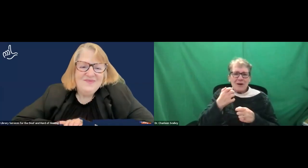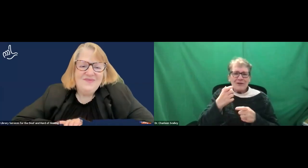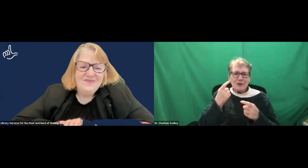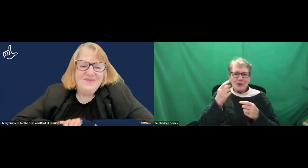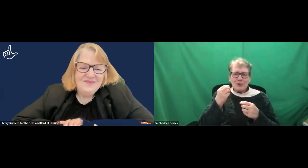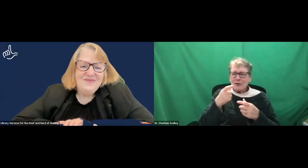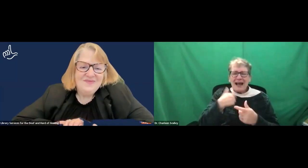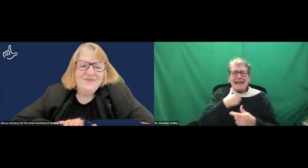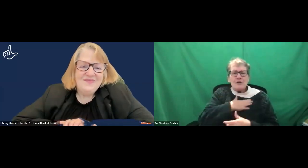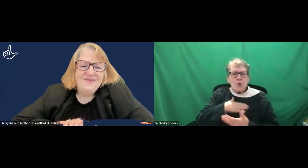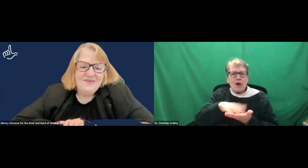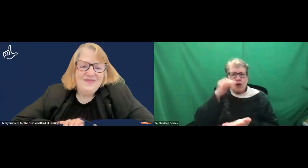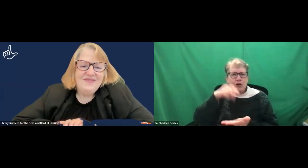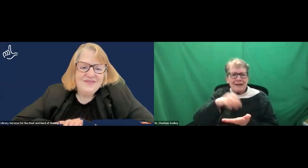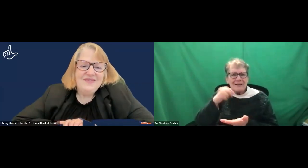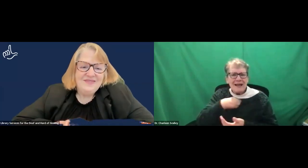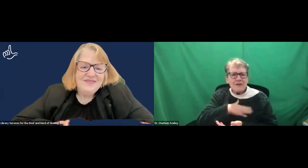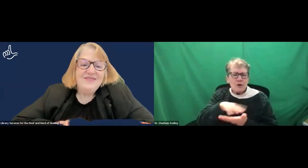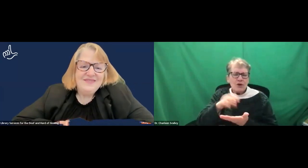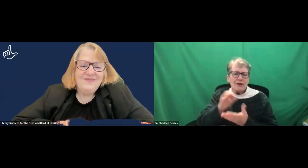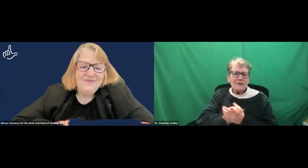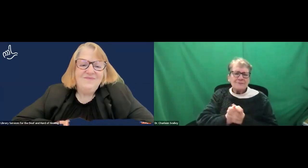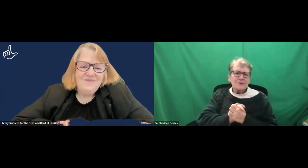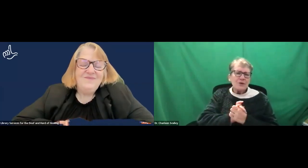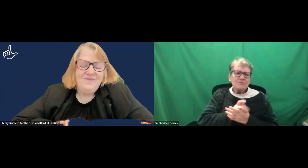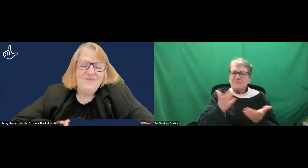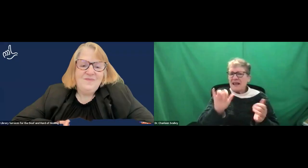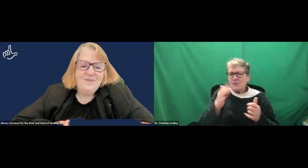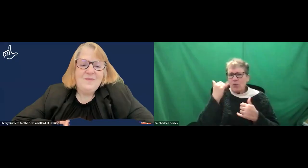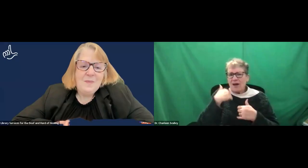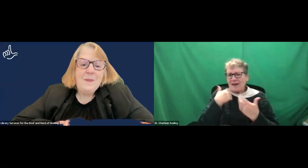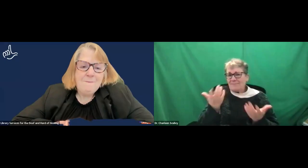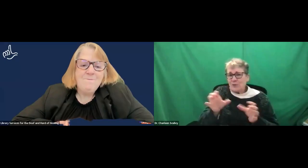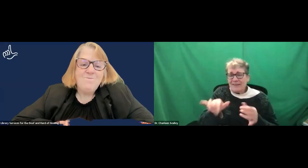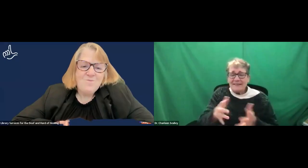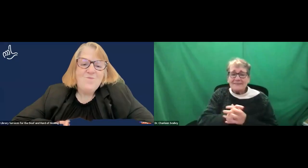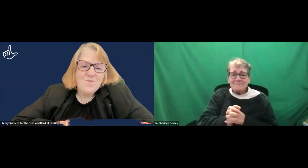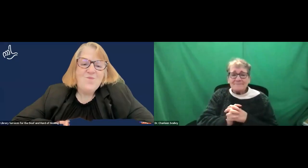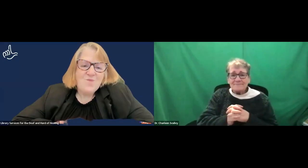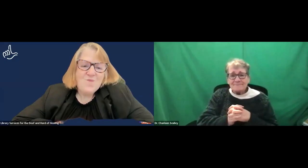Absolutely. And I wanted to-- to go into it. Really, I enjoy learning.